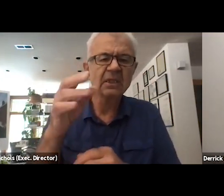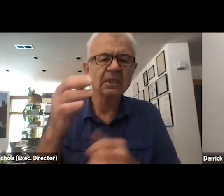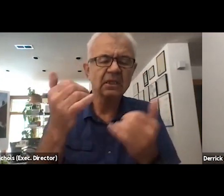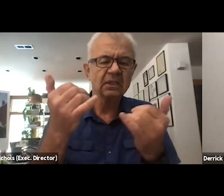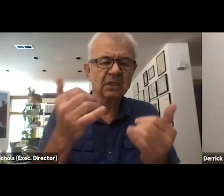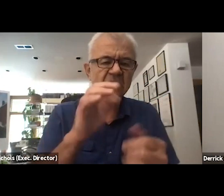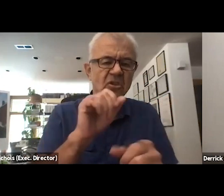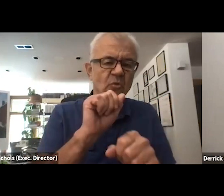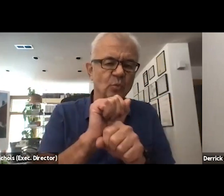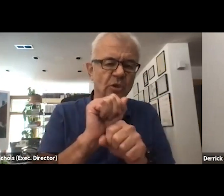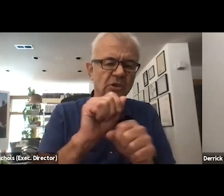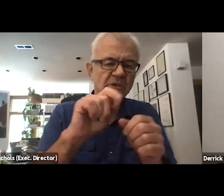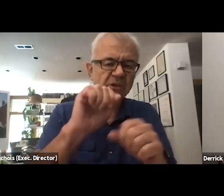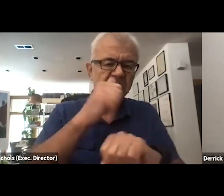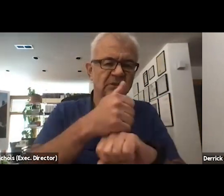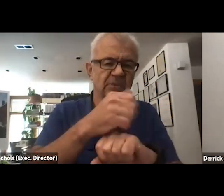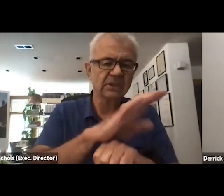And he graduated from there in 2019.